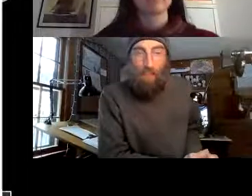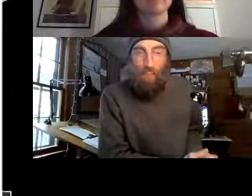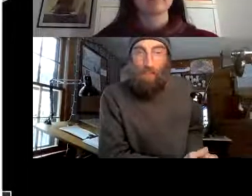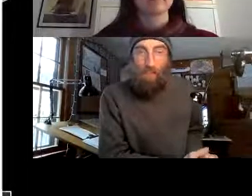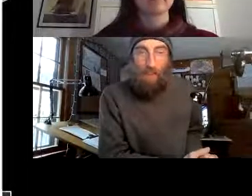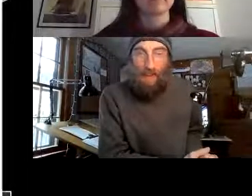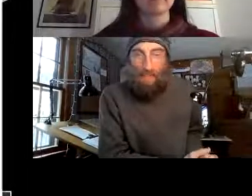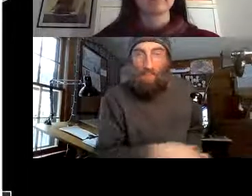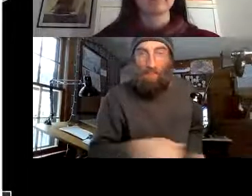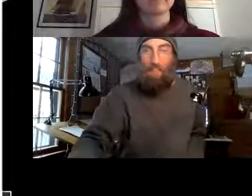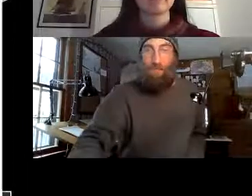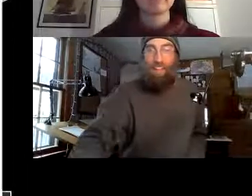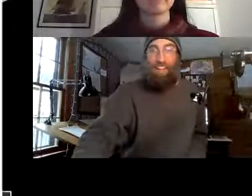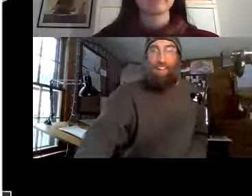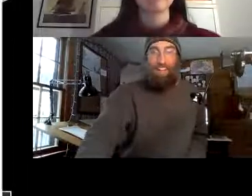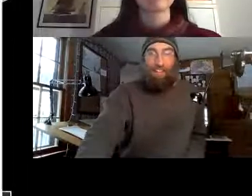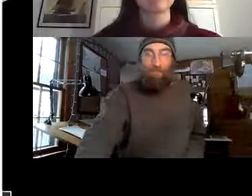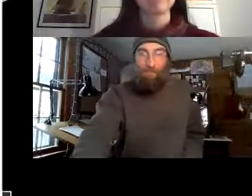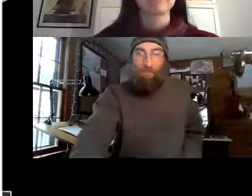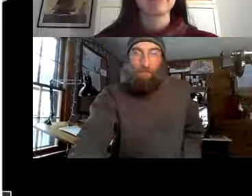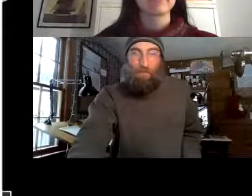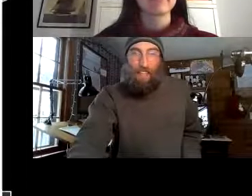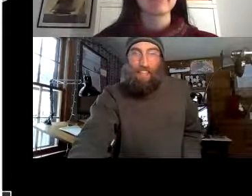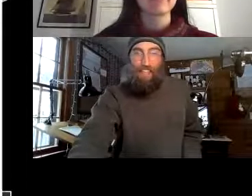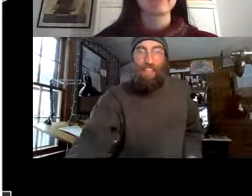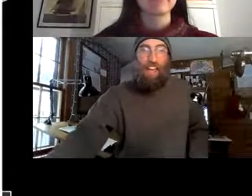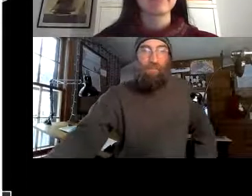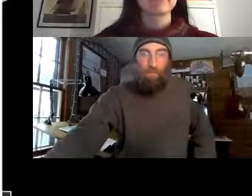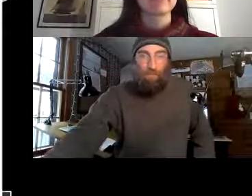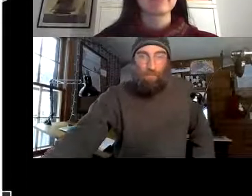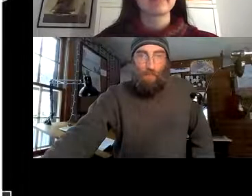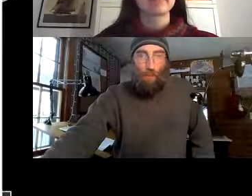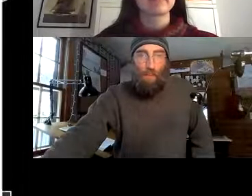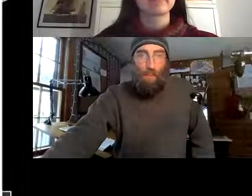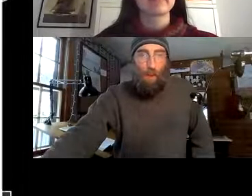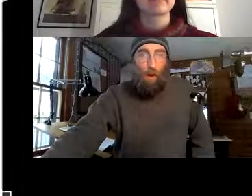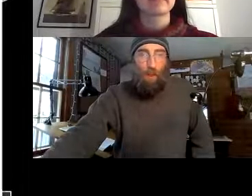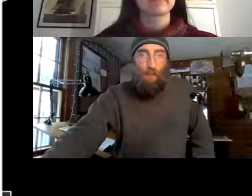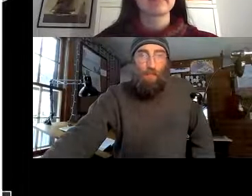Massachusetts men in his regiment. Um, he does say: "With the bombardment of